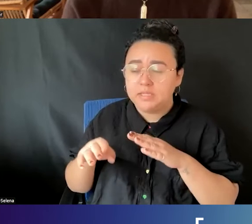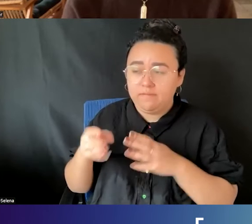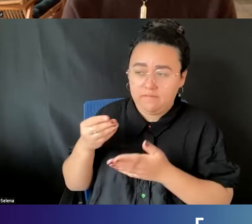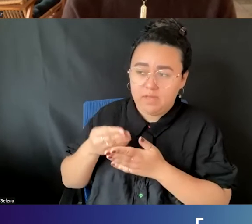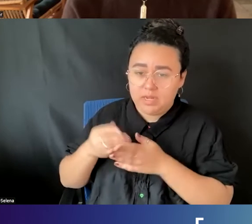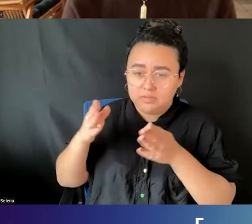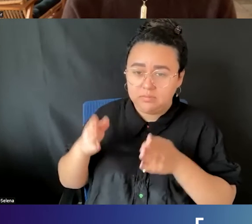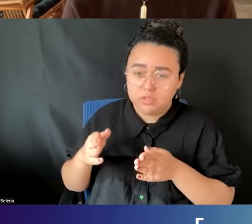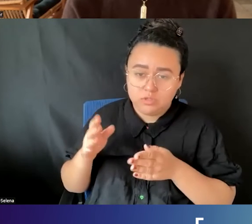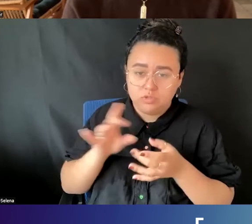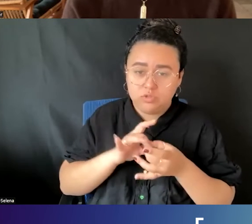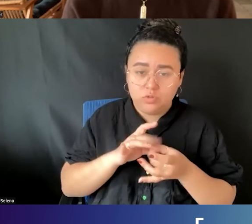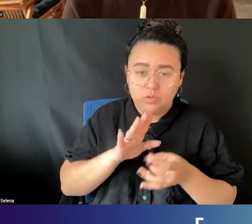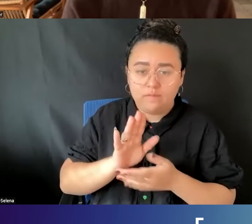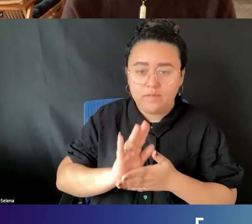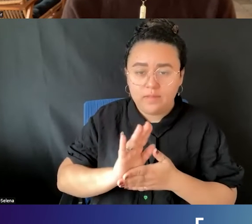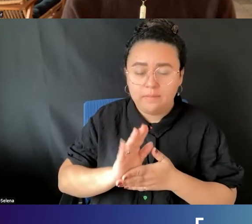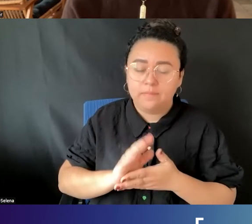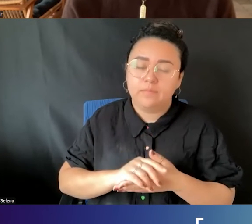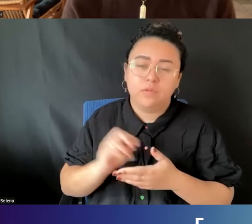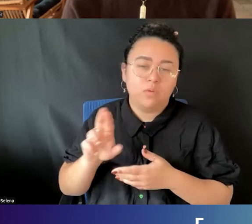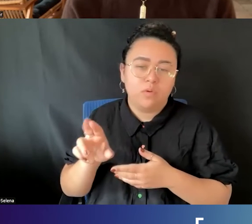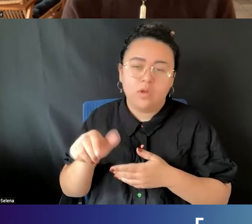comes on board with the majority contribution